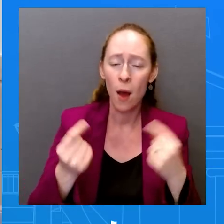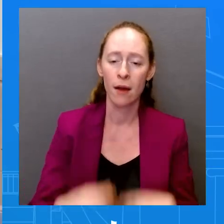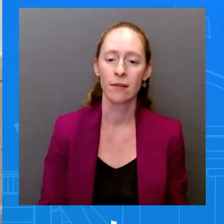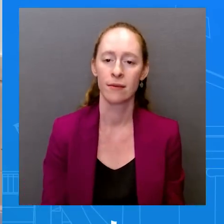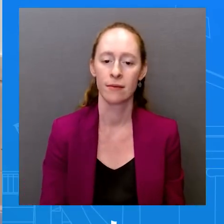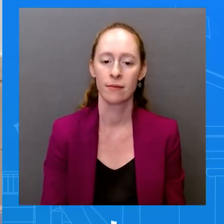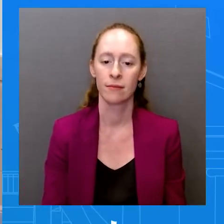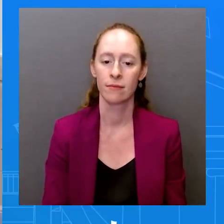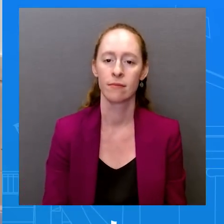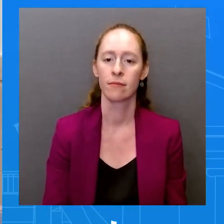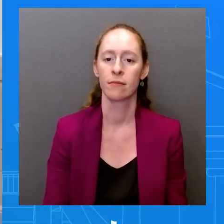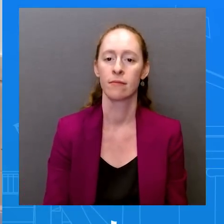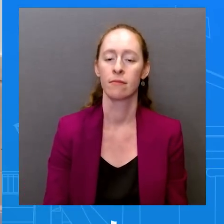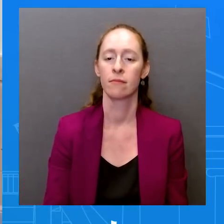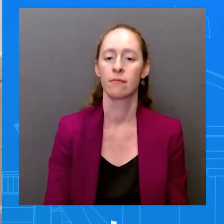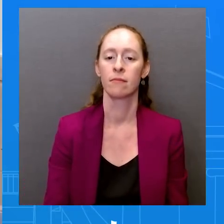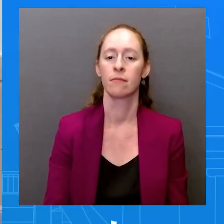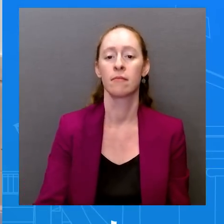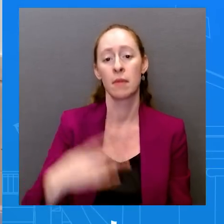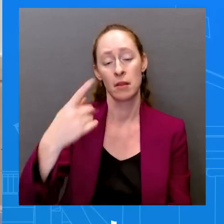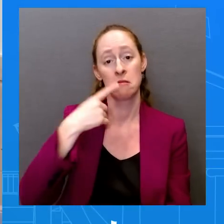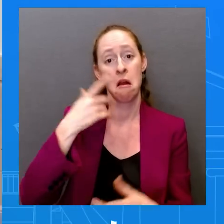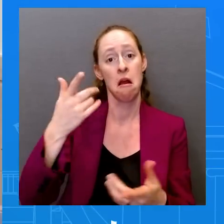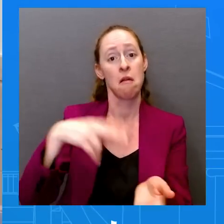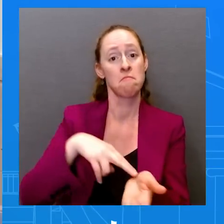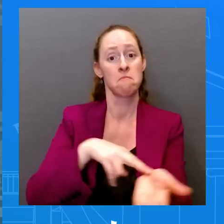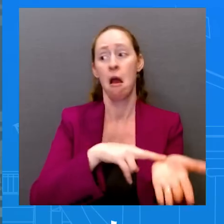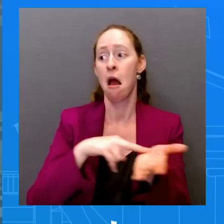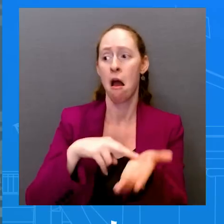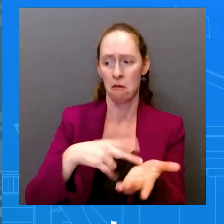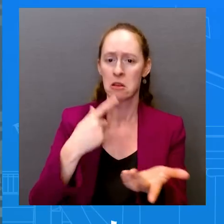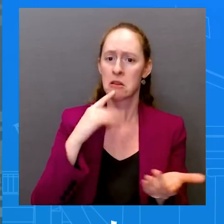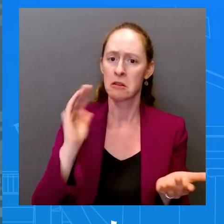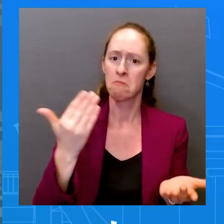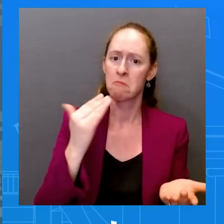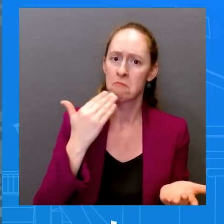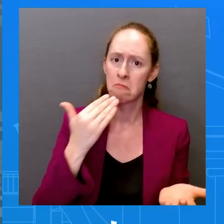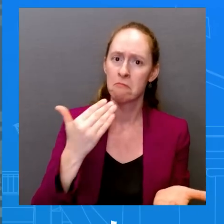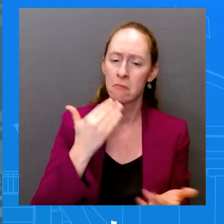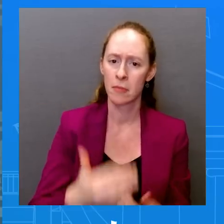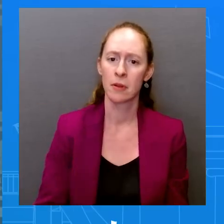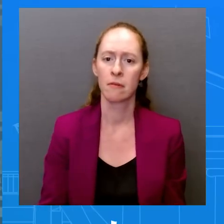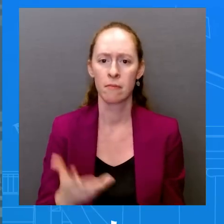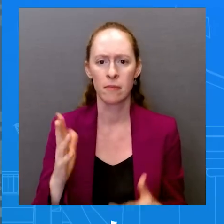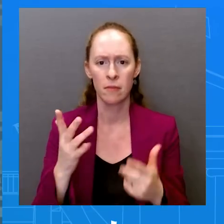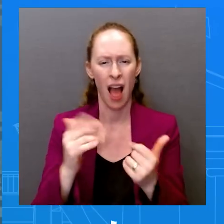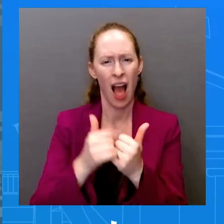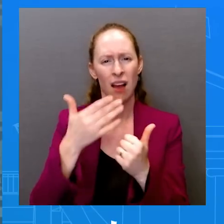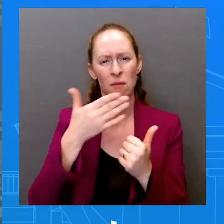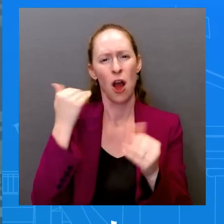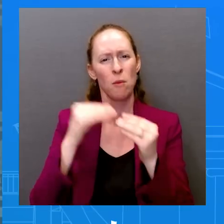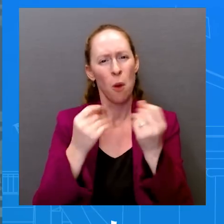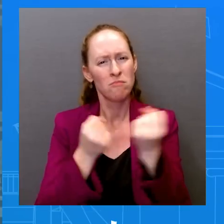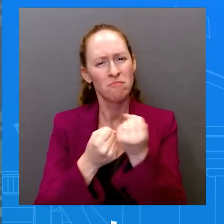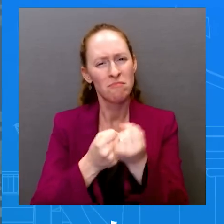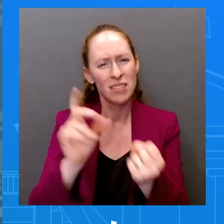that needs to be done to help sort of turn that tide? Ms. Jean-Pierre: So, again, I can't talk about the midterms or any political election from this podium -- The Press: About achievements.